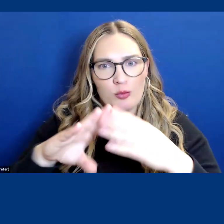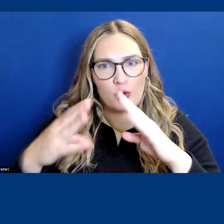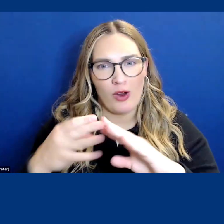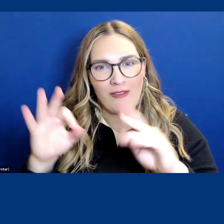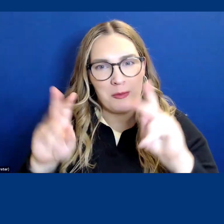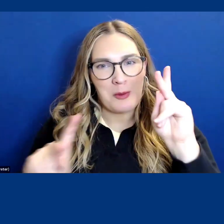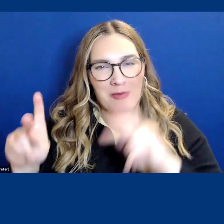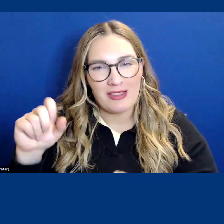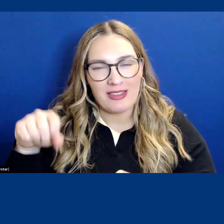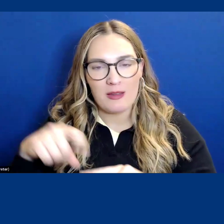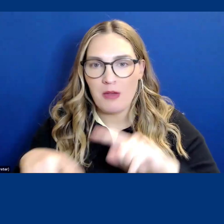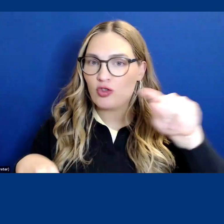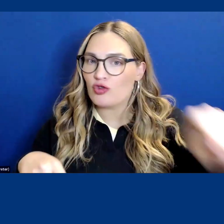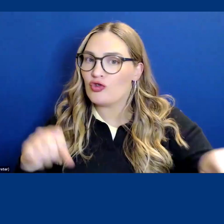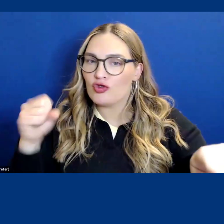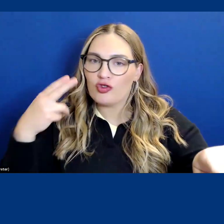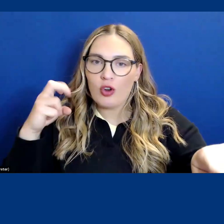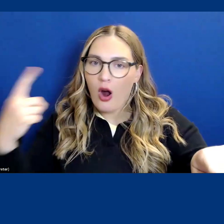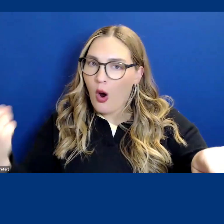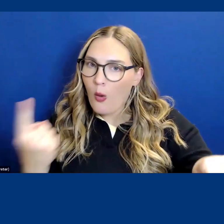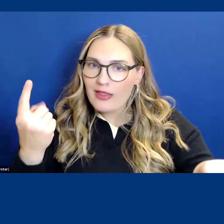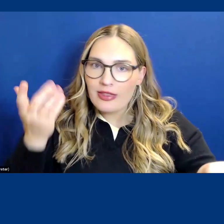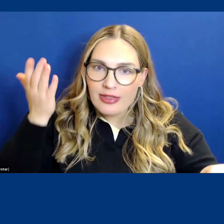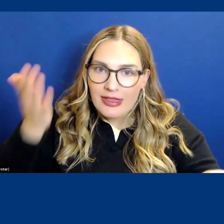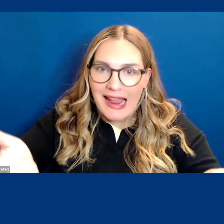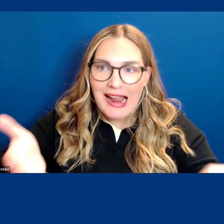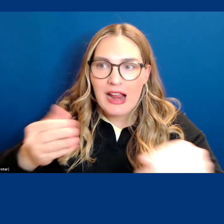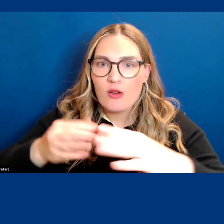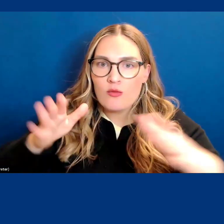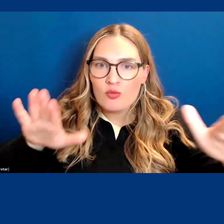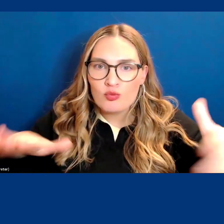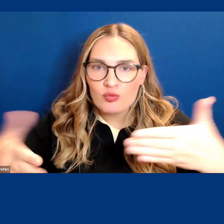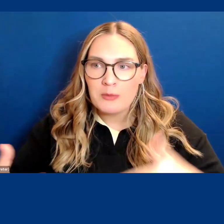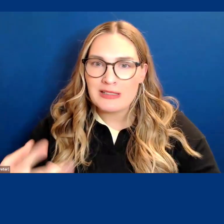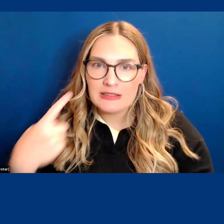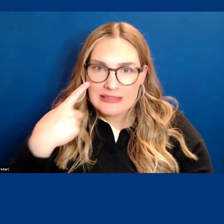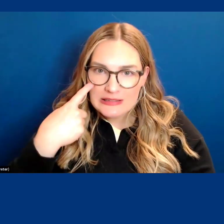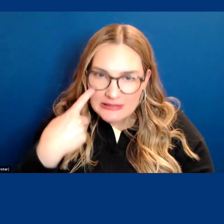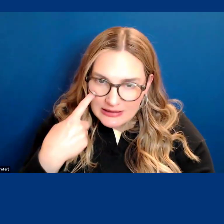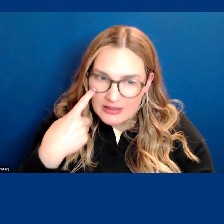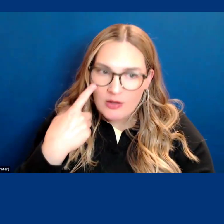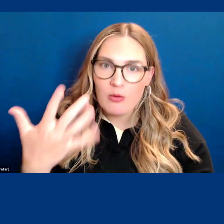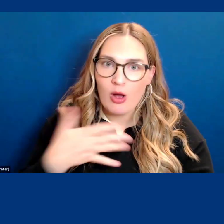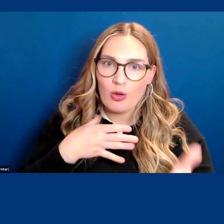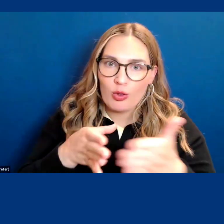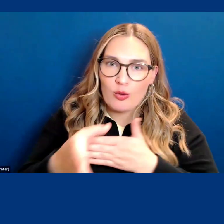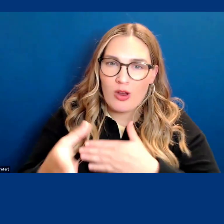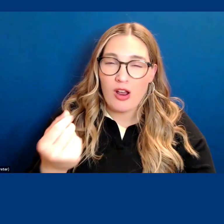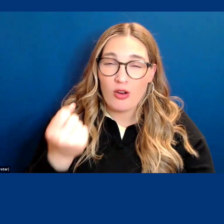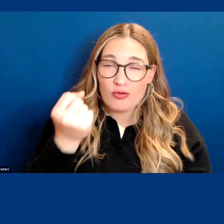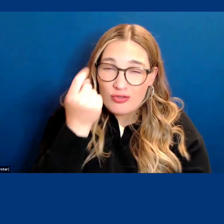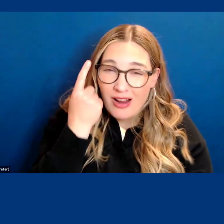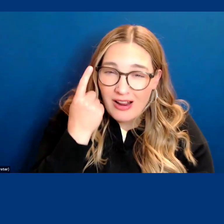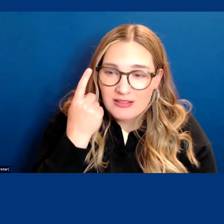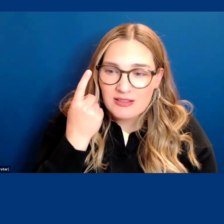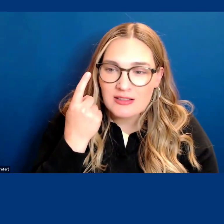was always someone that was there in the room and seeing what I went through and understands. Yeah.